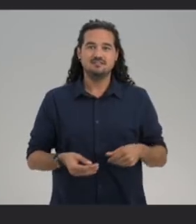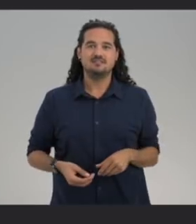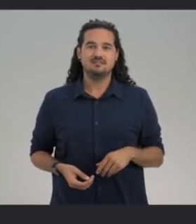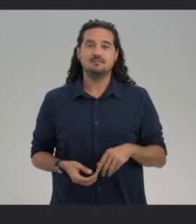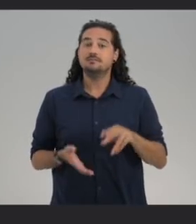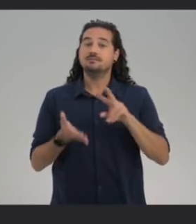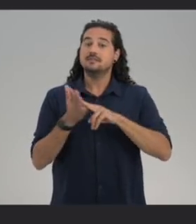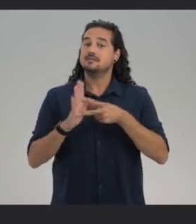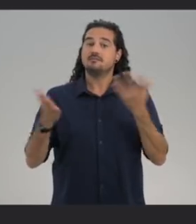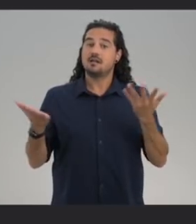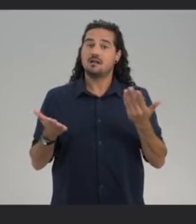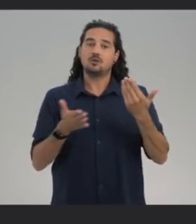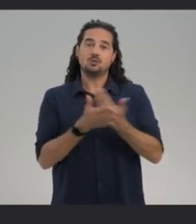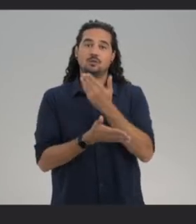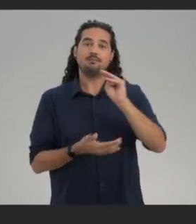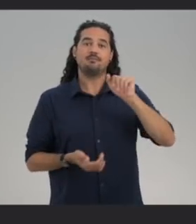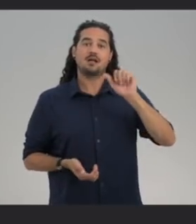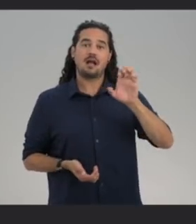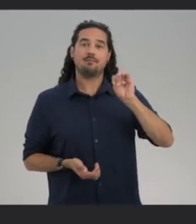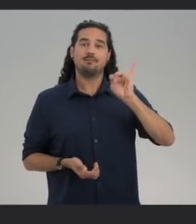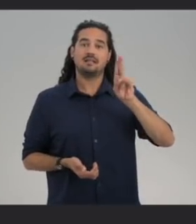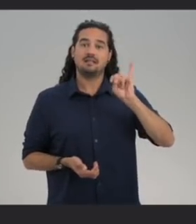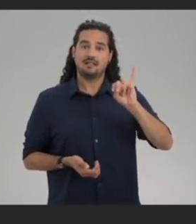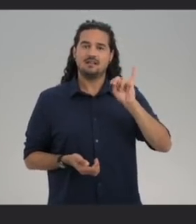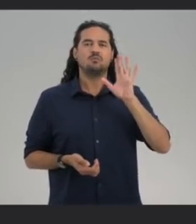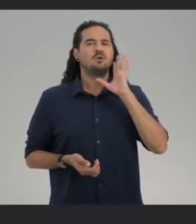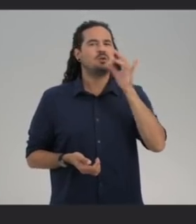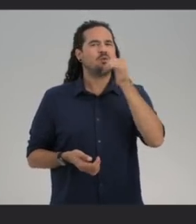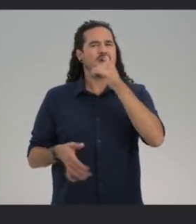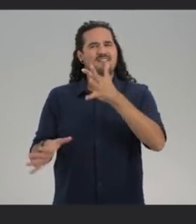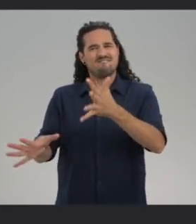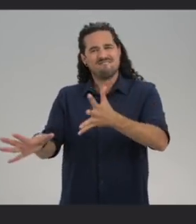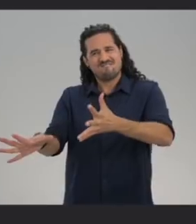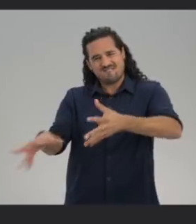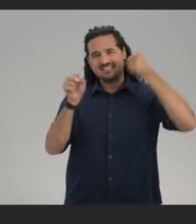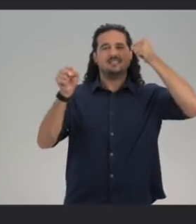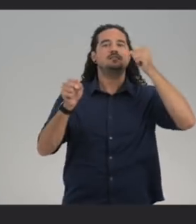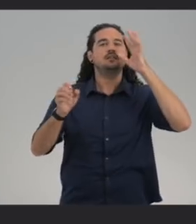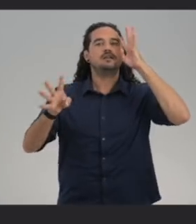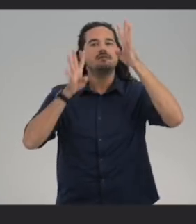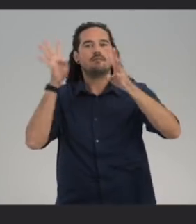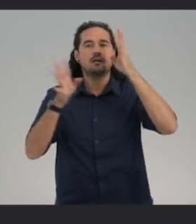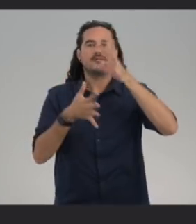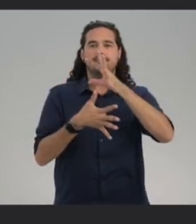This means the new Mac mini will supercharge innovative features that are powered by ML,